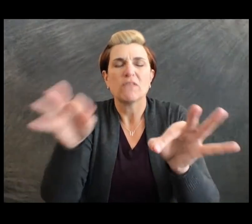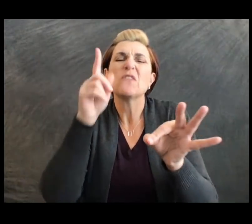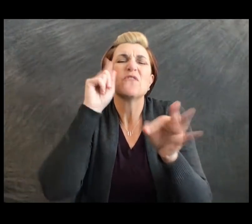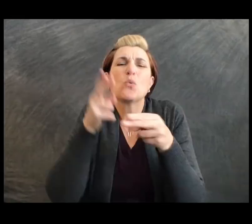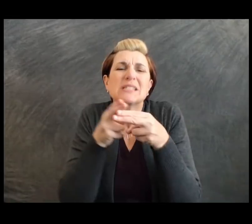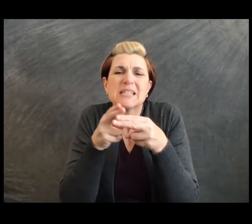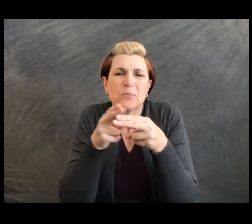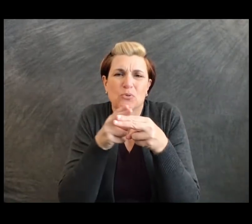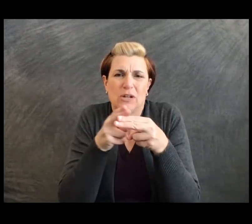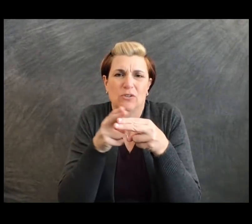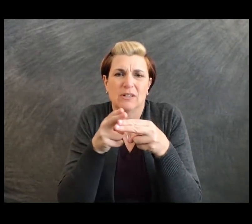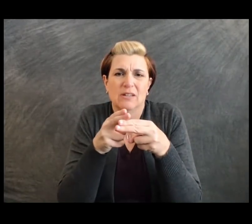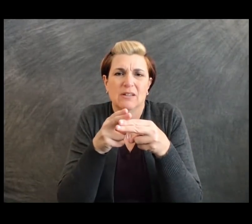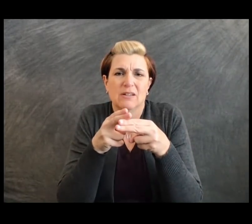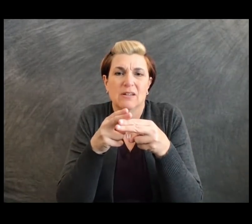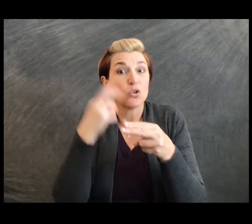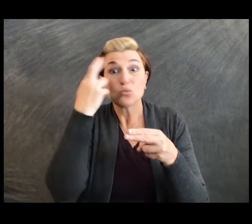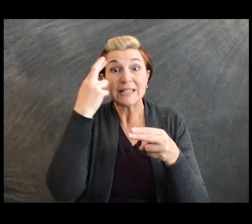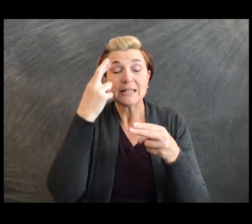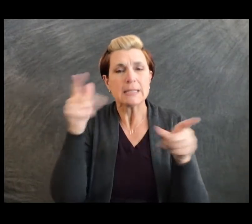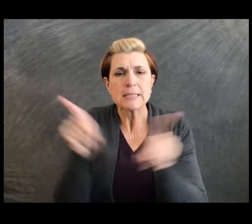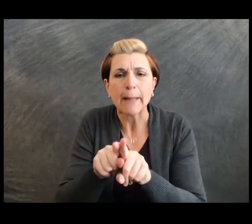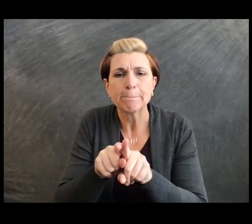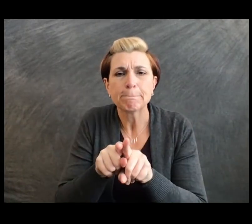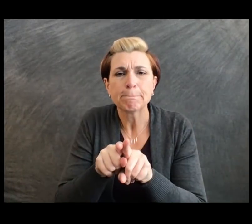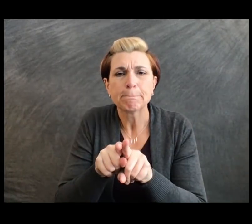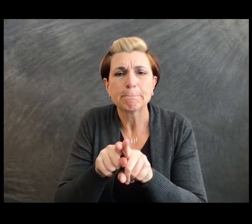protective equipment they may also consume some of the things like